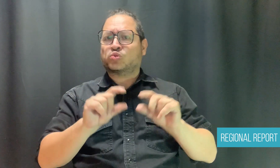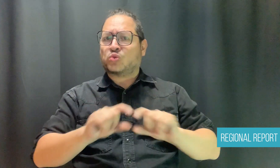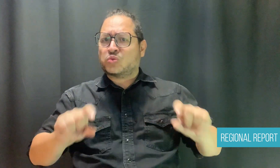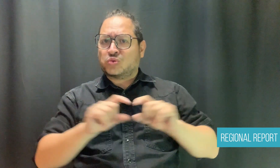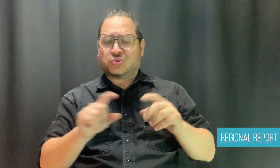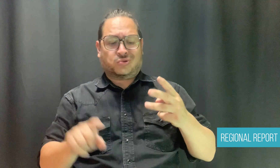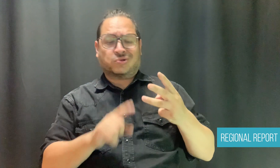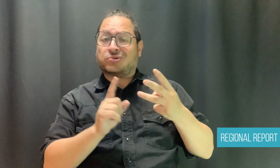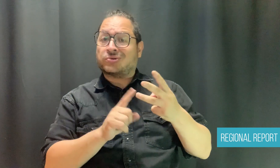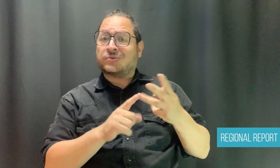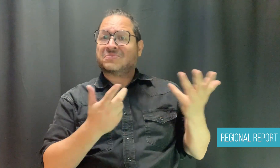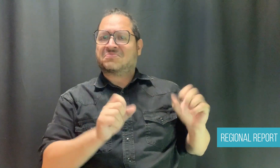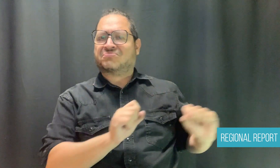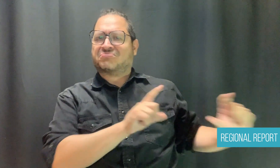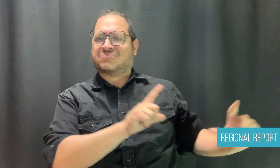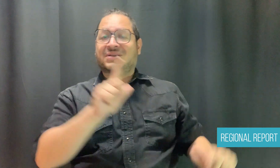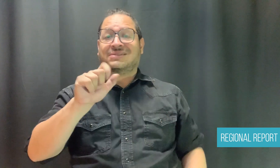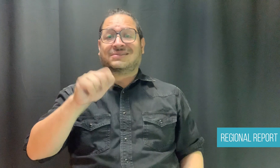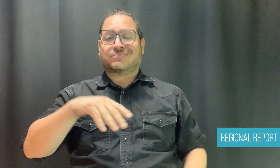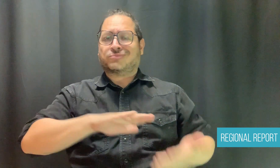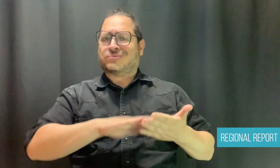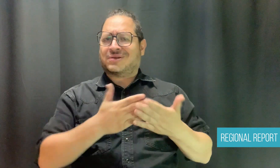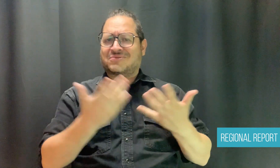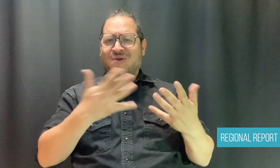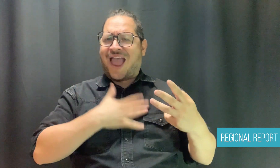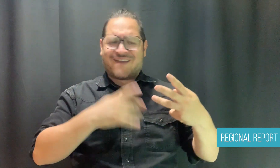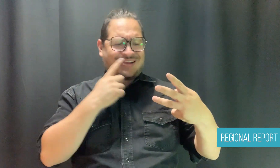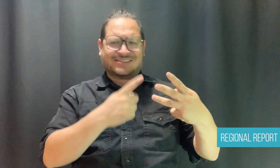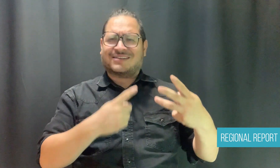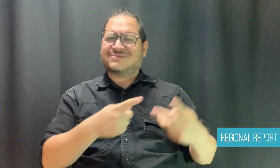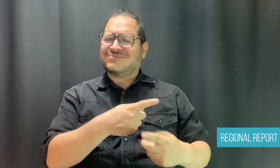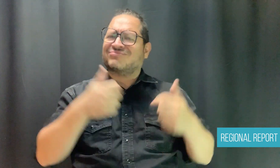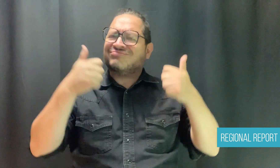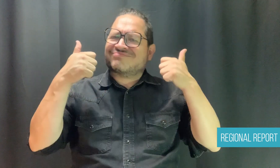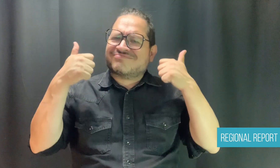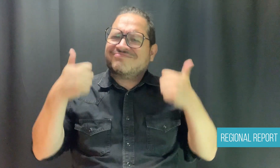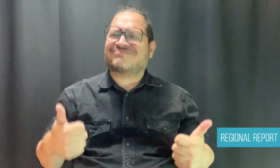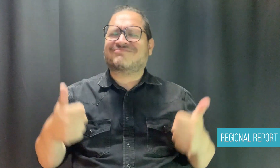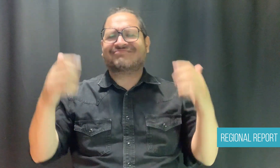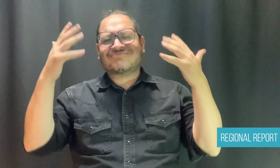now all TV programs are accessible